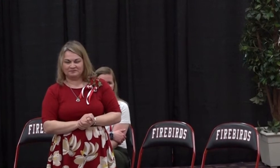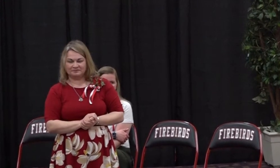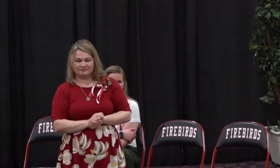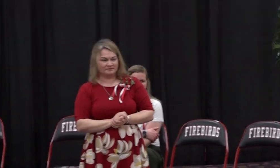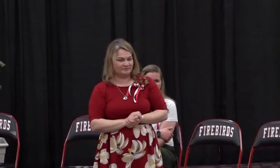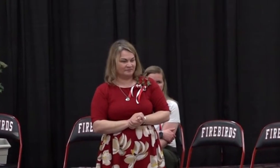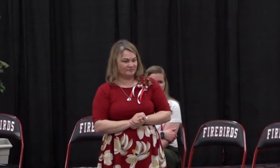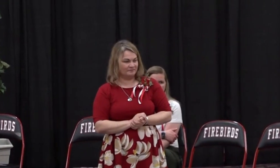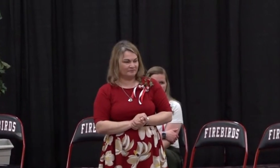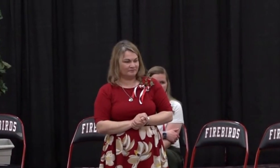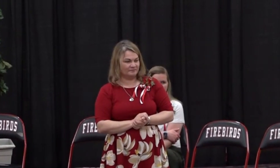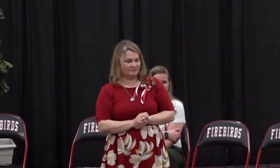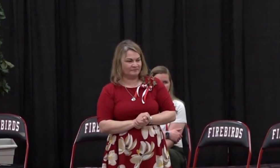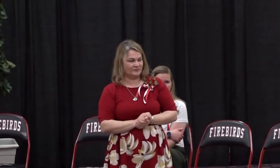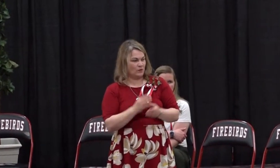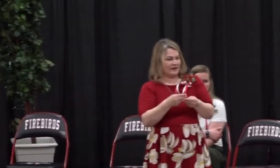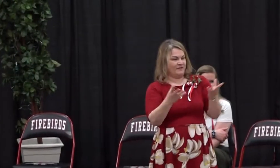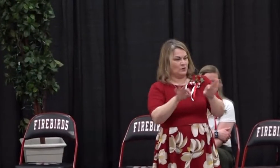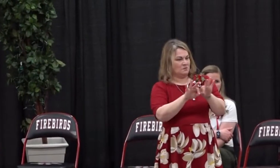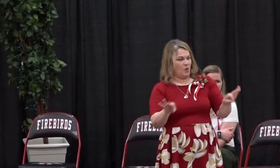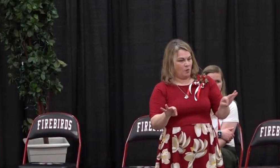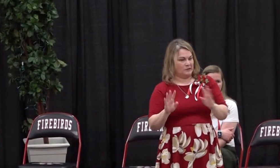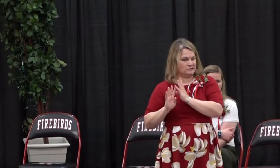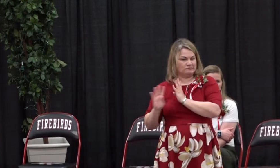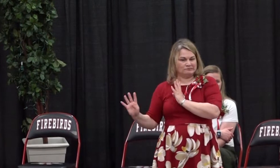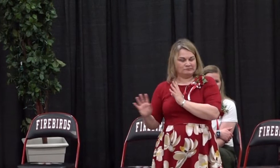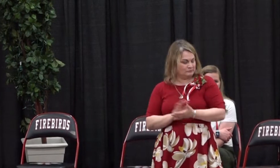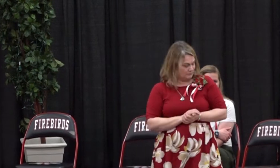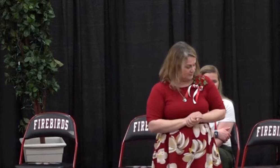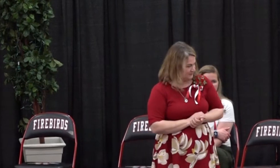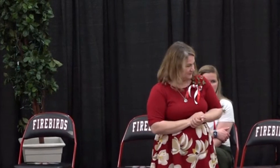presentation of the eighth grade graduates.